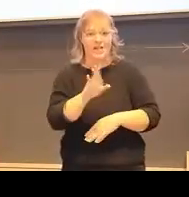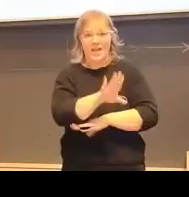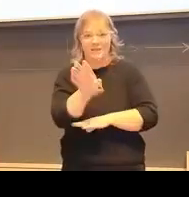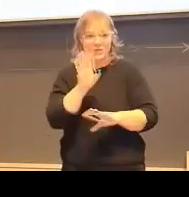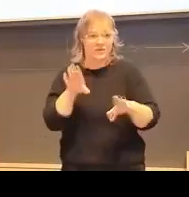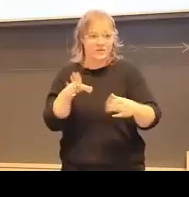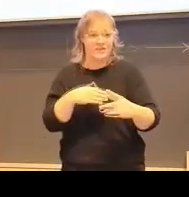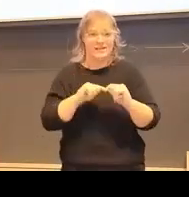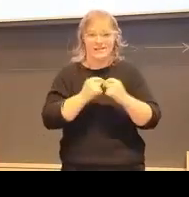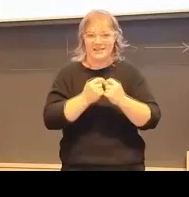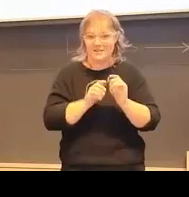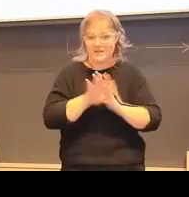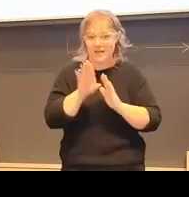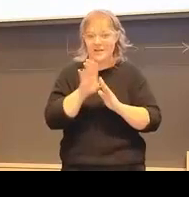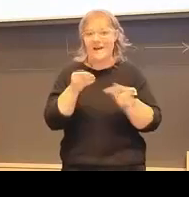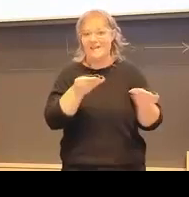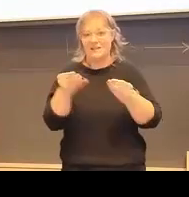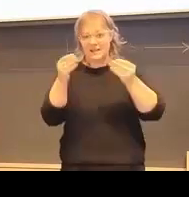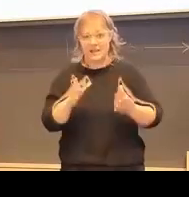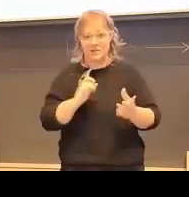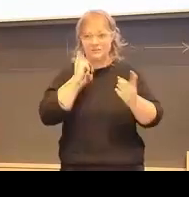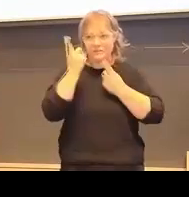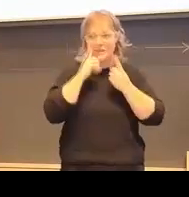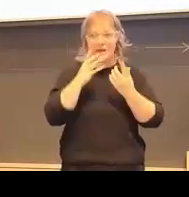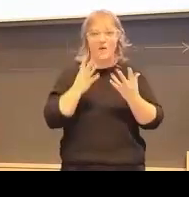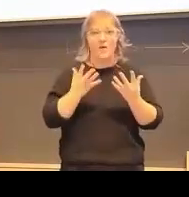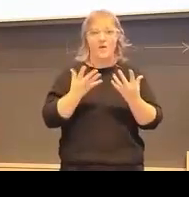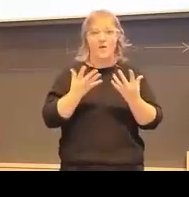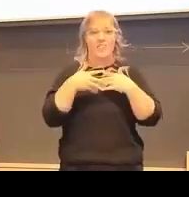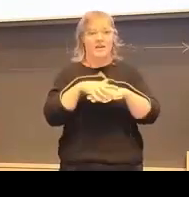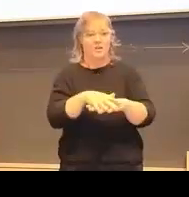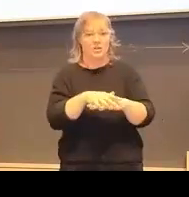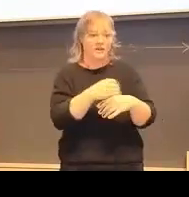team development with facilitators thinking about the intersection of creating social camaraderie